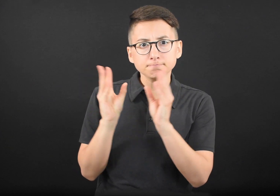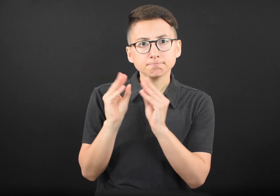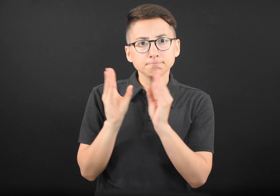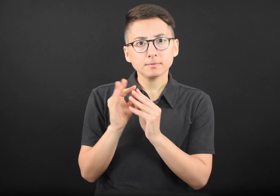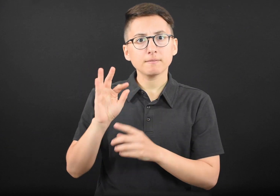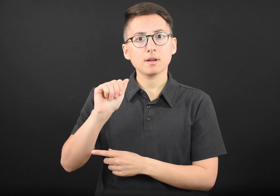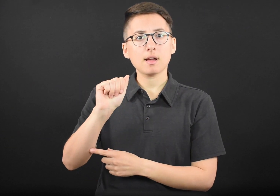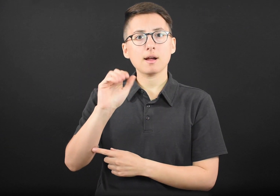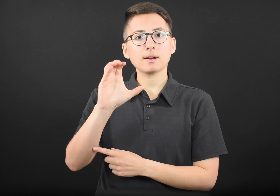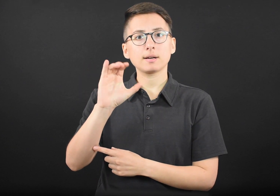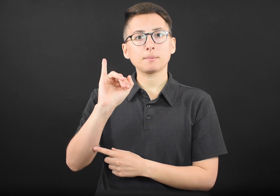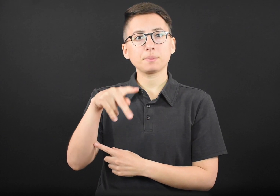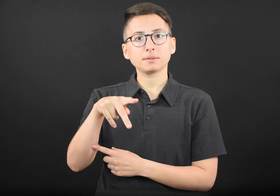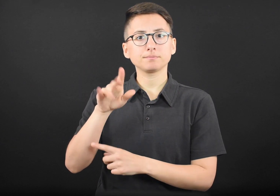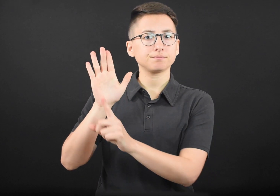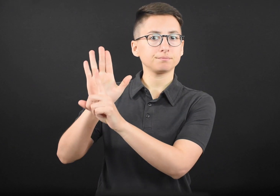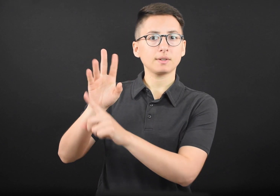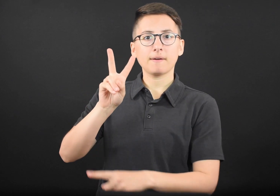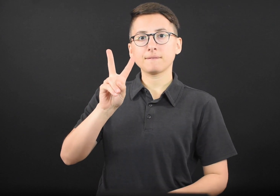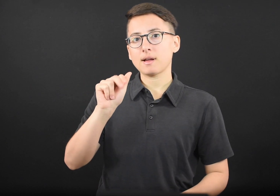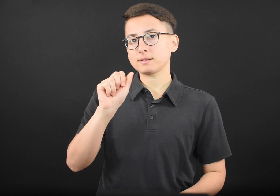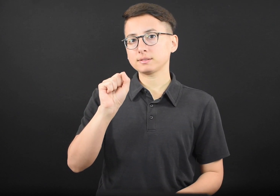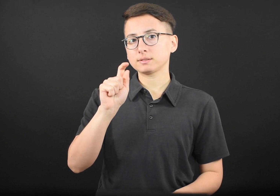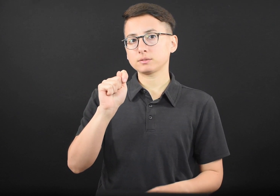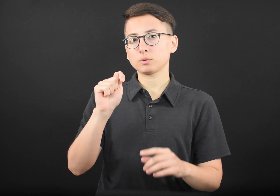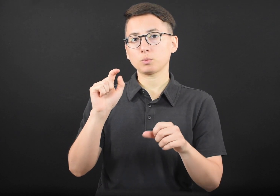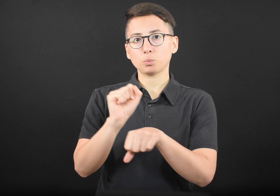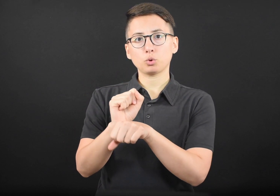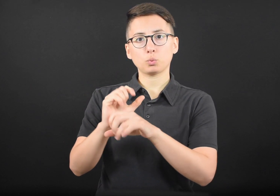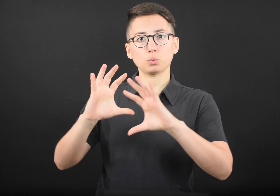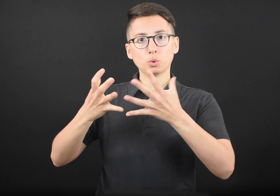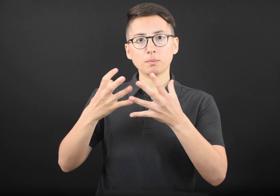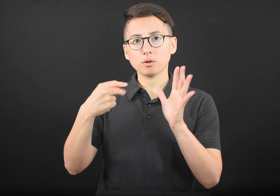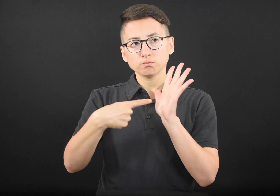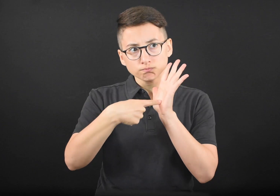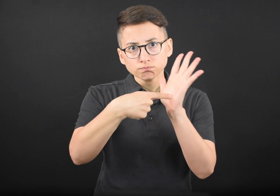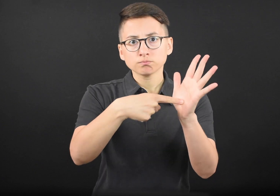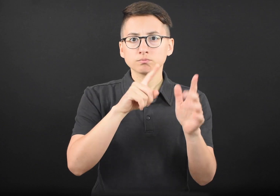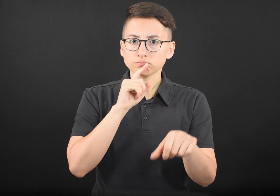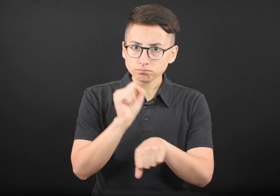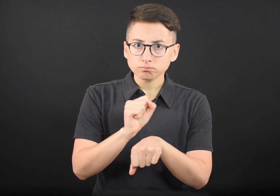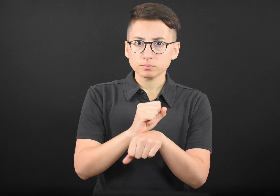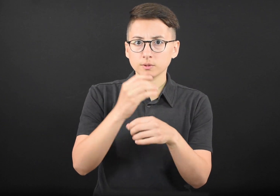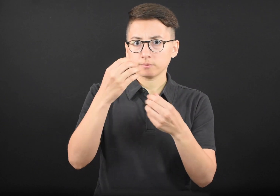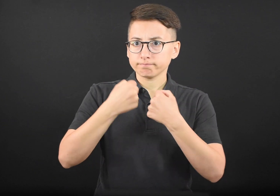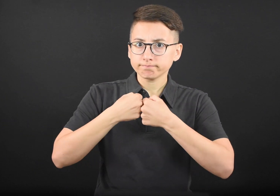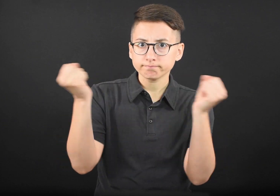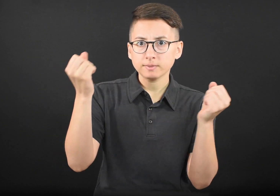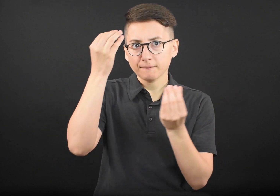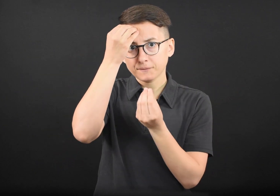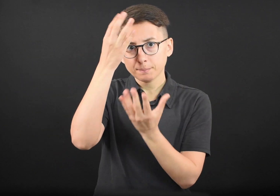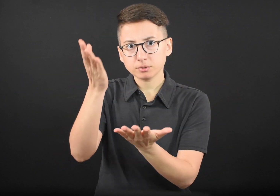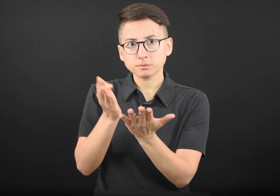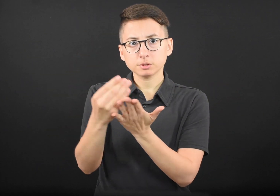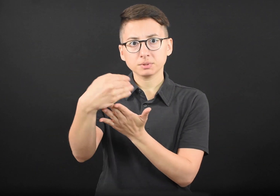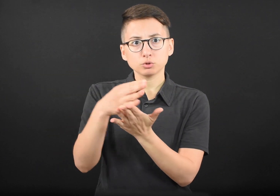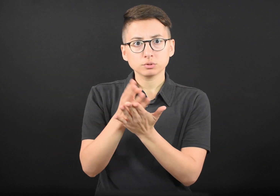and the consistent meetings of ACIP’s VaST Work Group, demonstrating transparent and robust